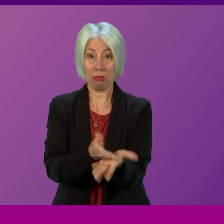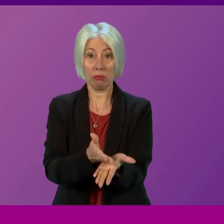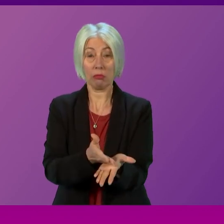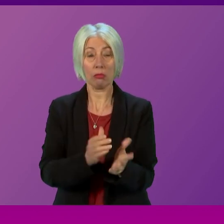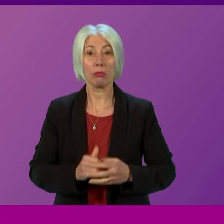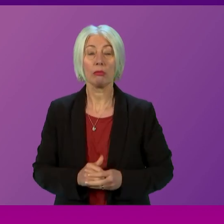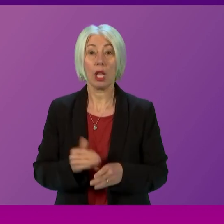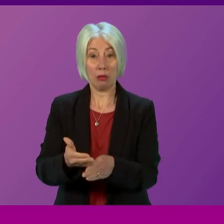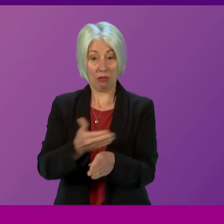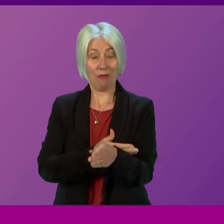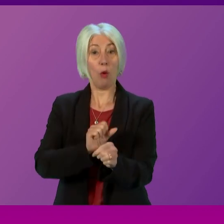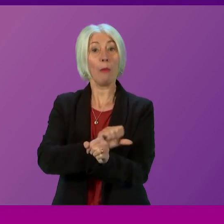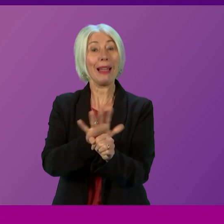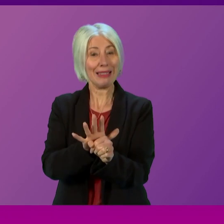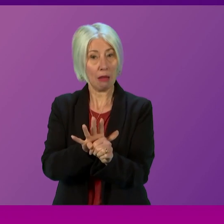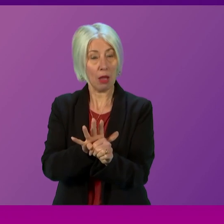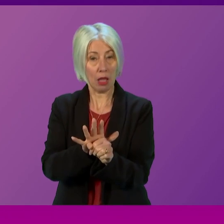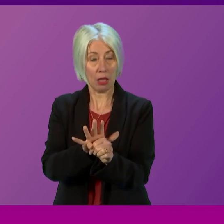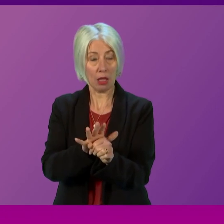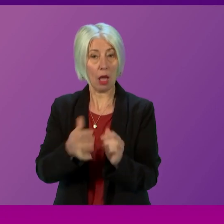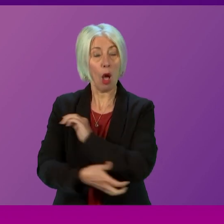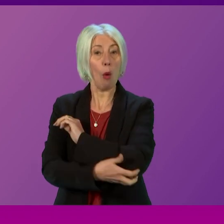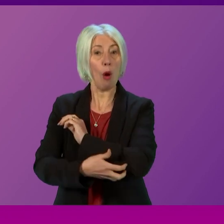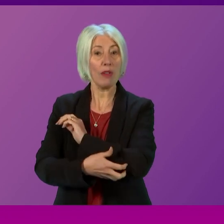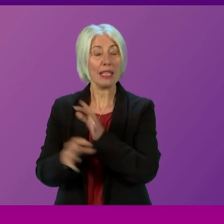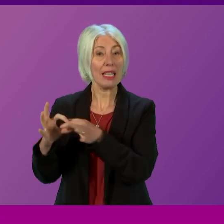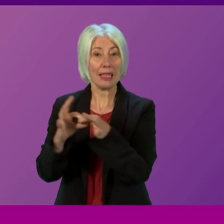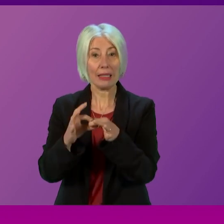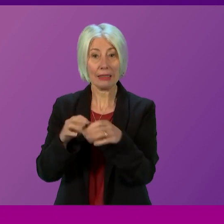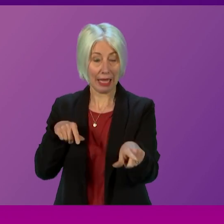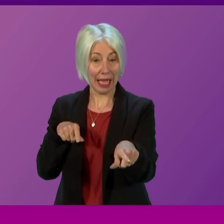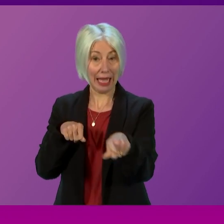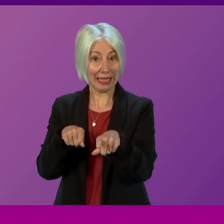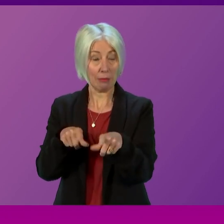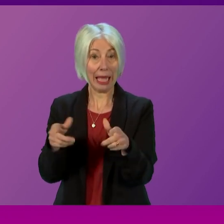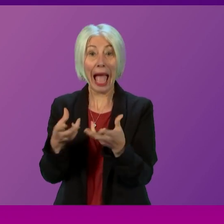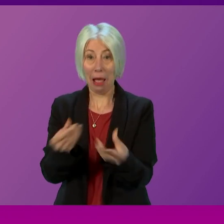Pre-pandemic, the poverty-related attainment gap was closing. The